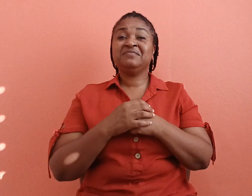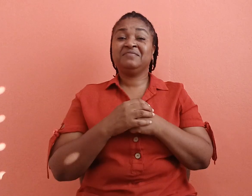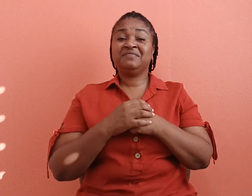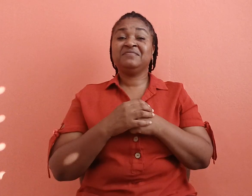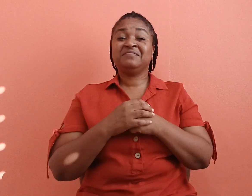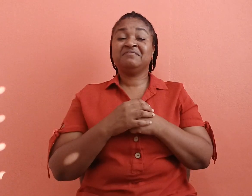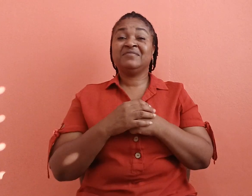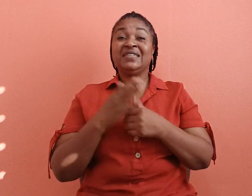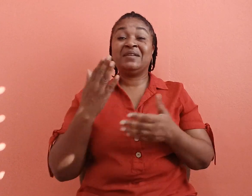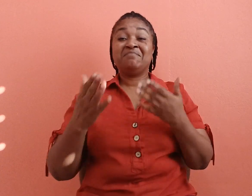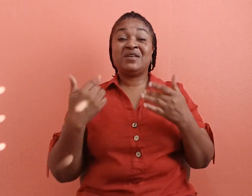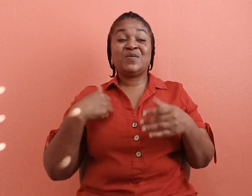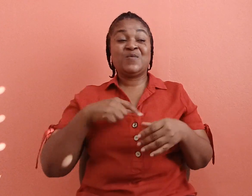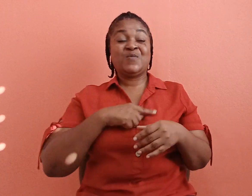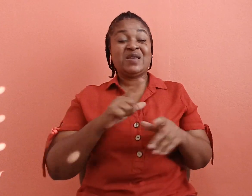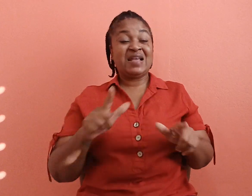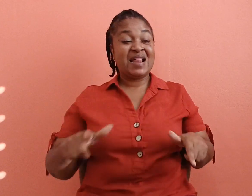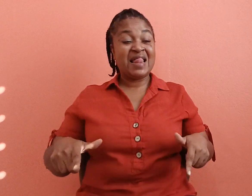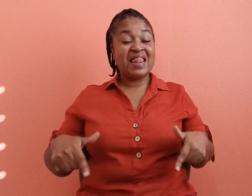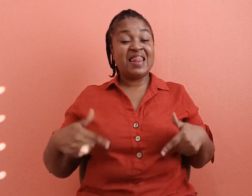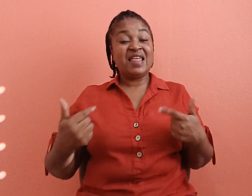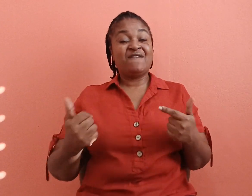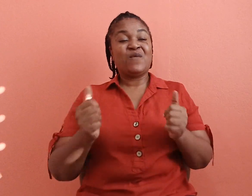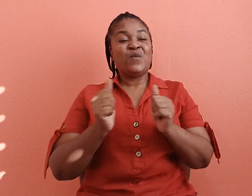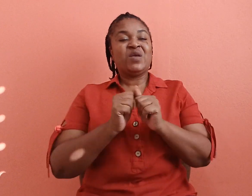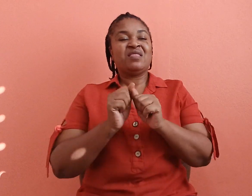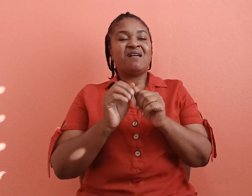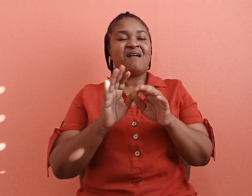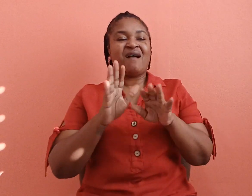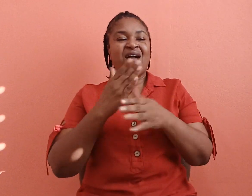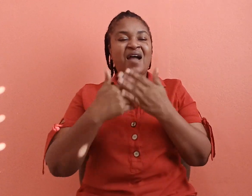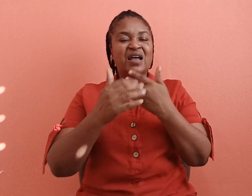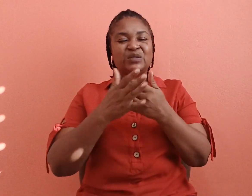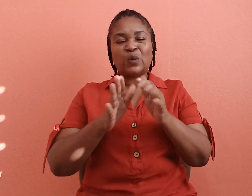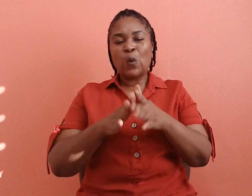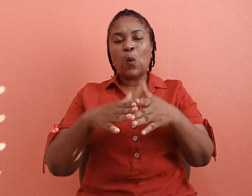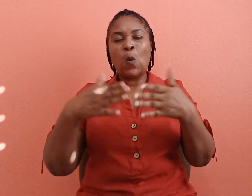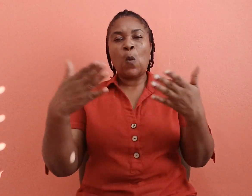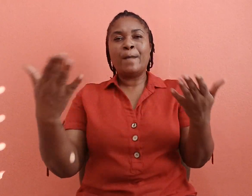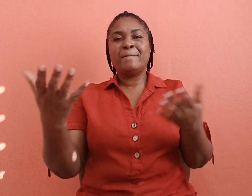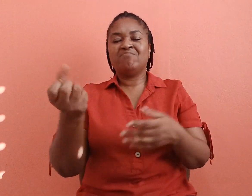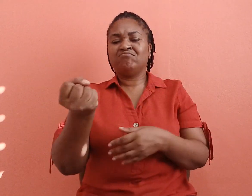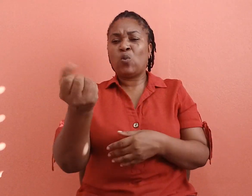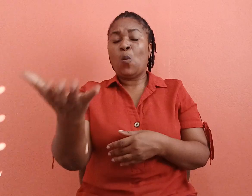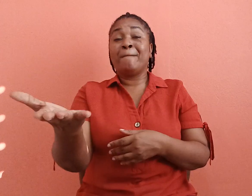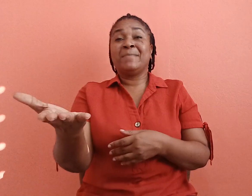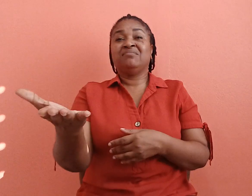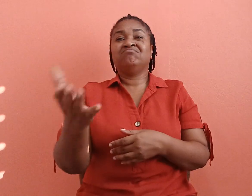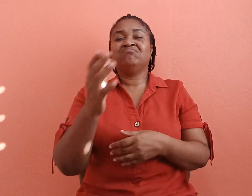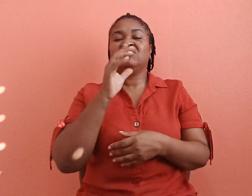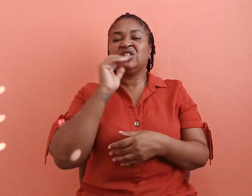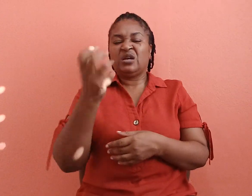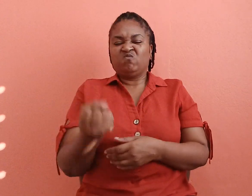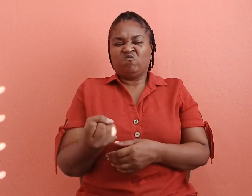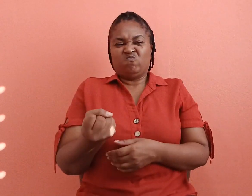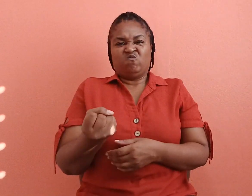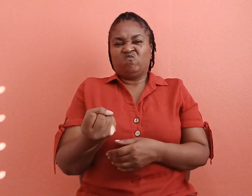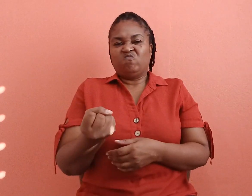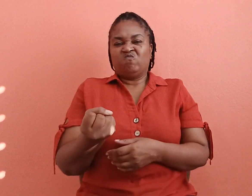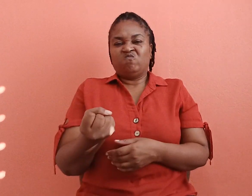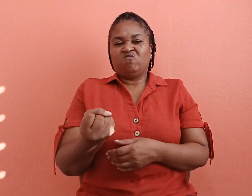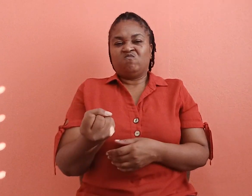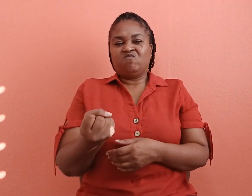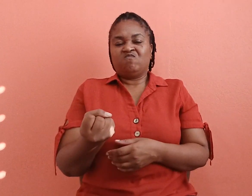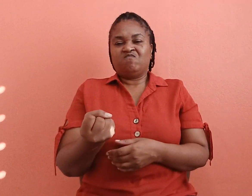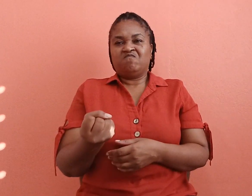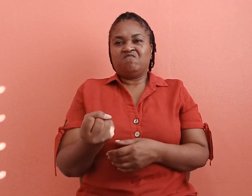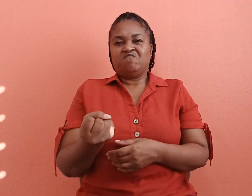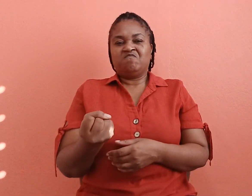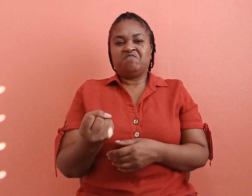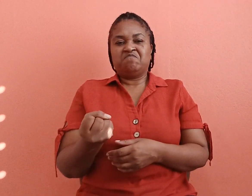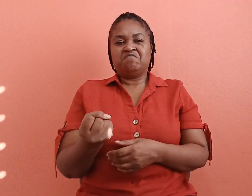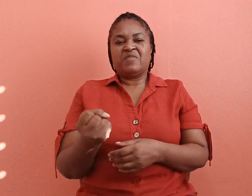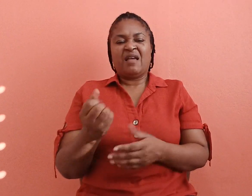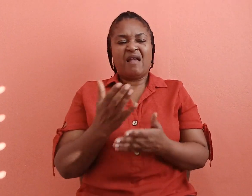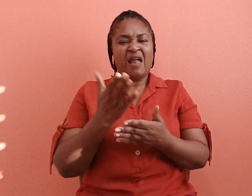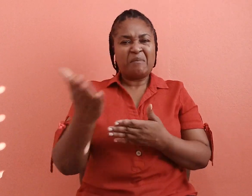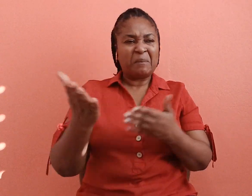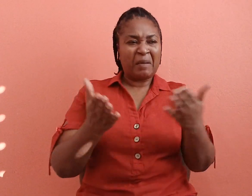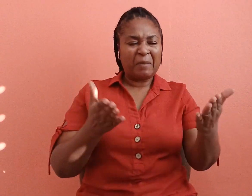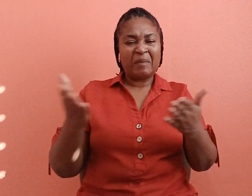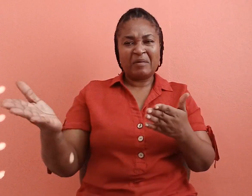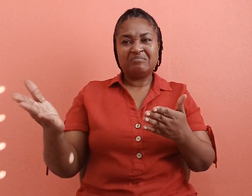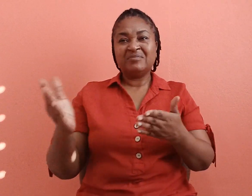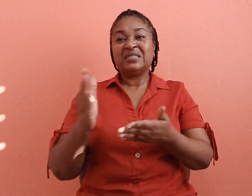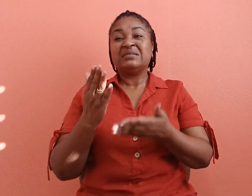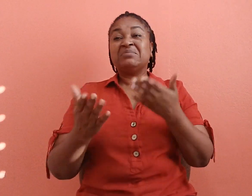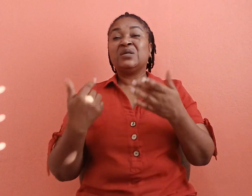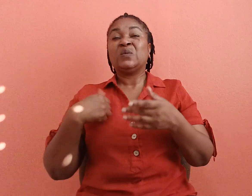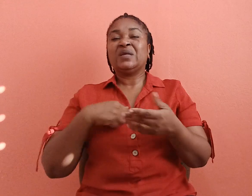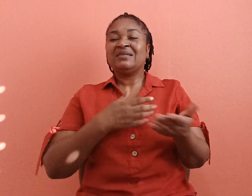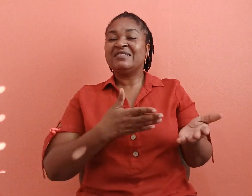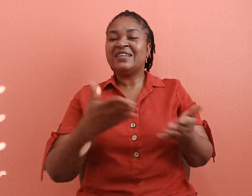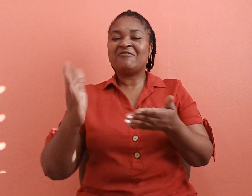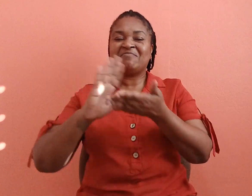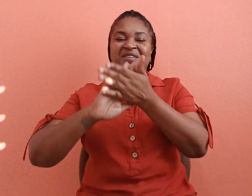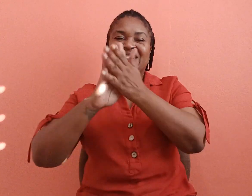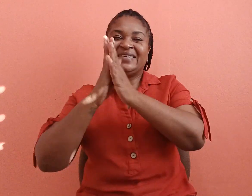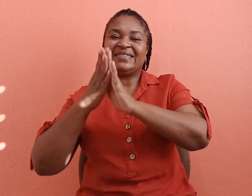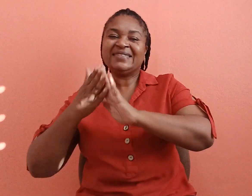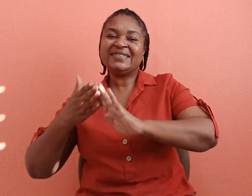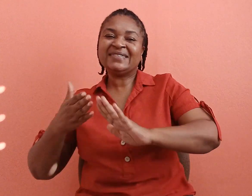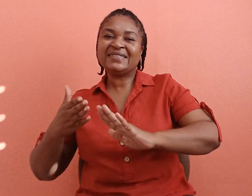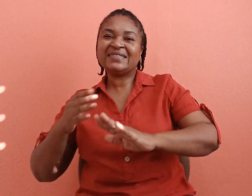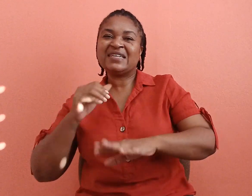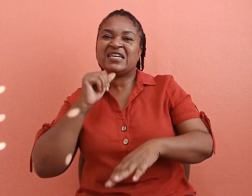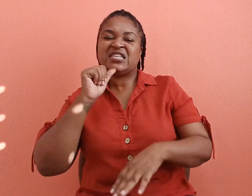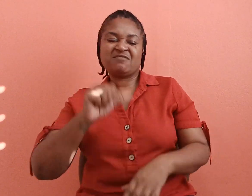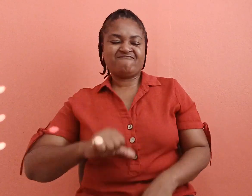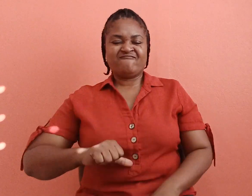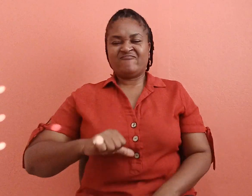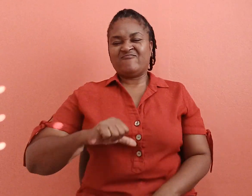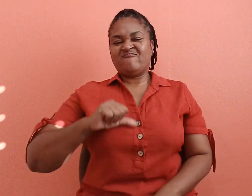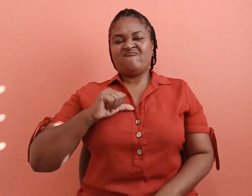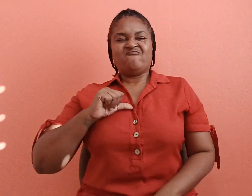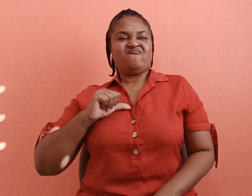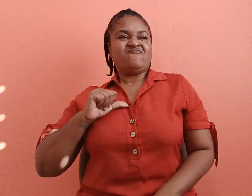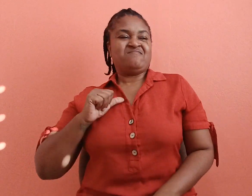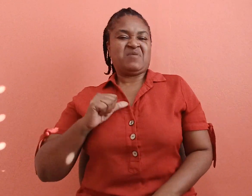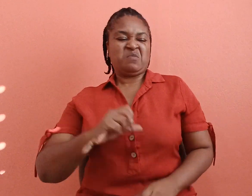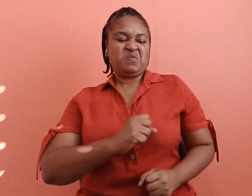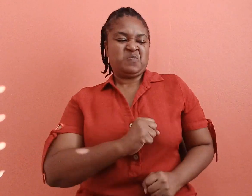May we live with open hands, not clenched fists. May we carry peace, not pride.